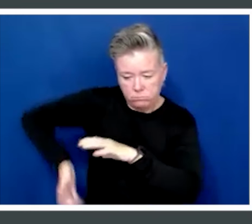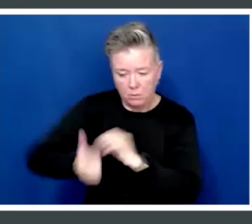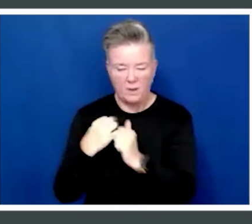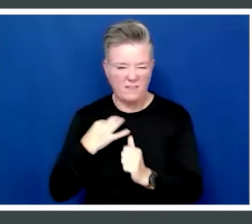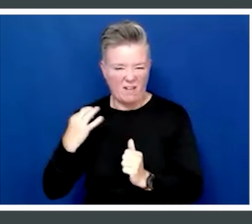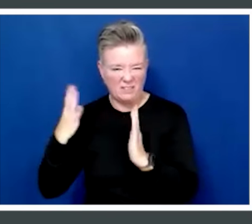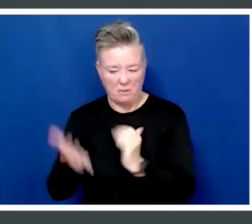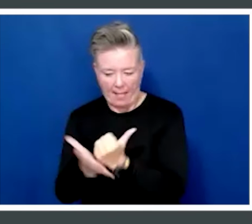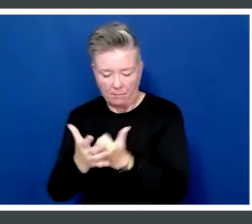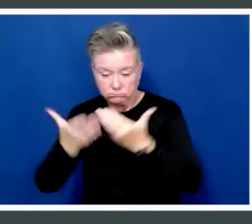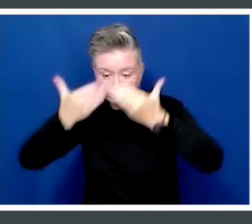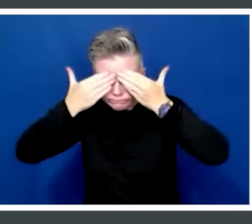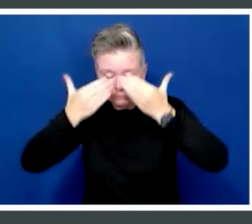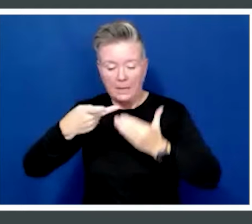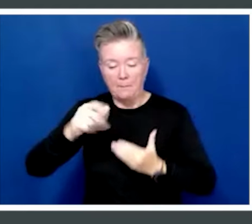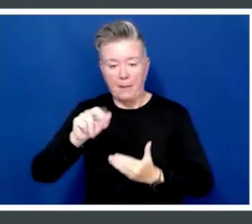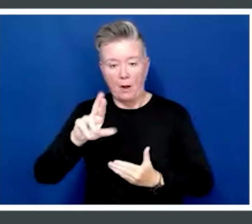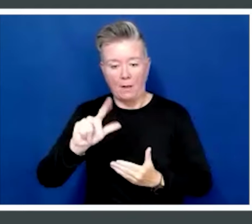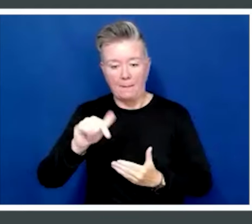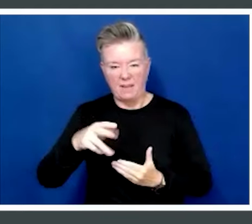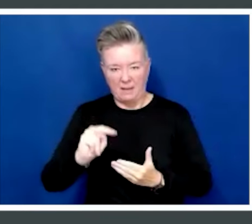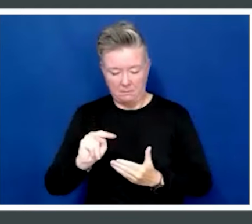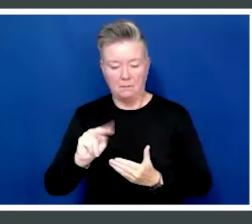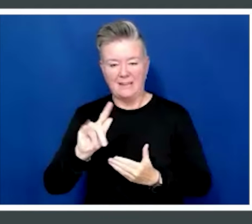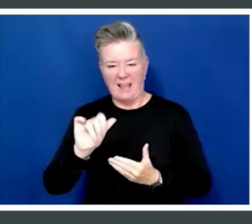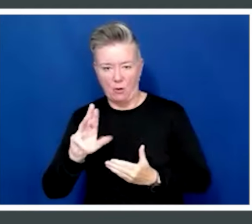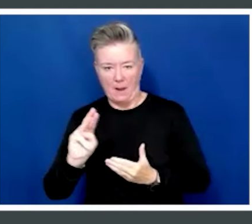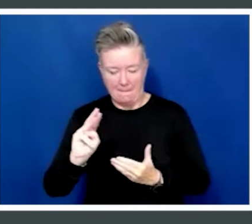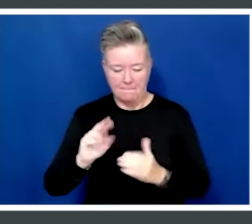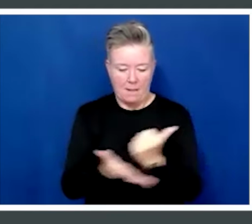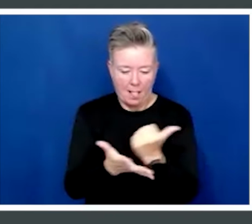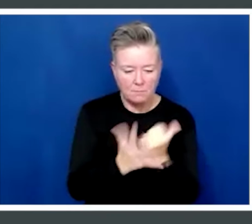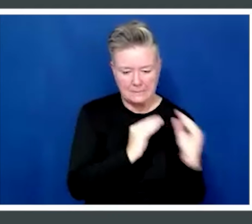shades. Goalball Paralympian Tyler Merren is on staff to teach campers new skills.